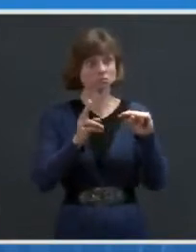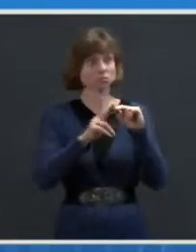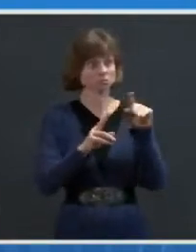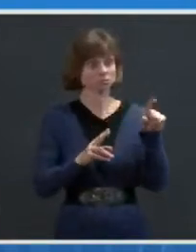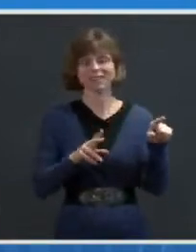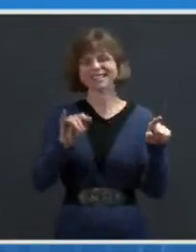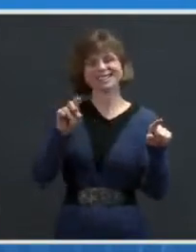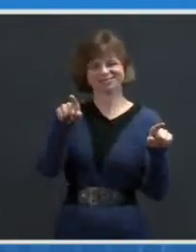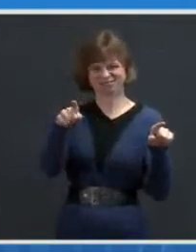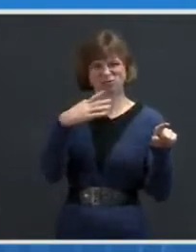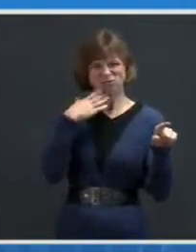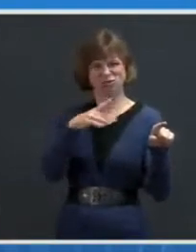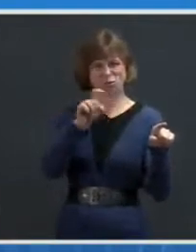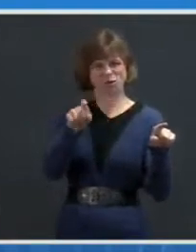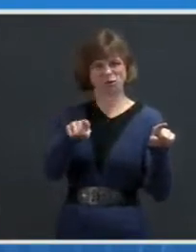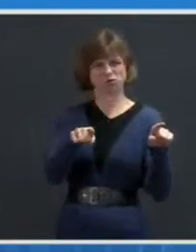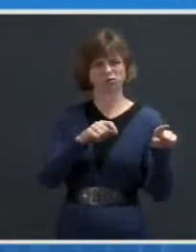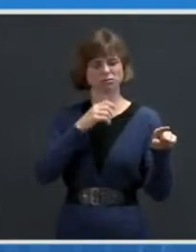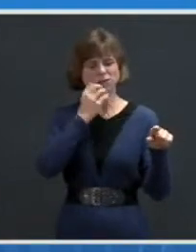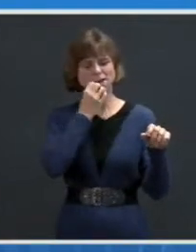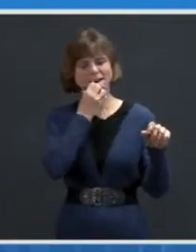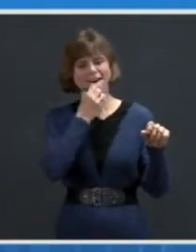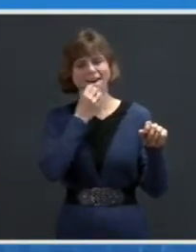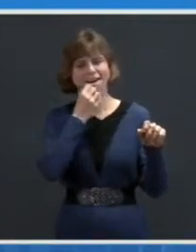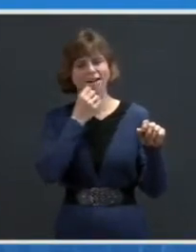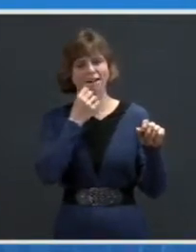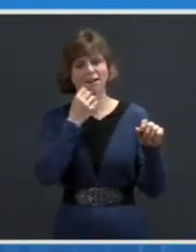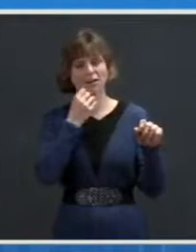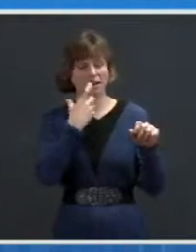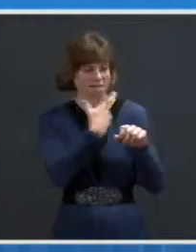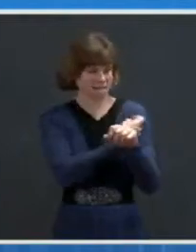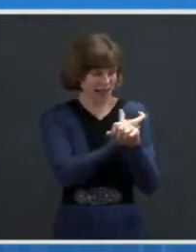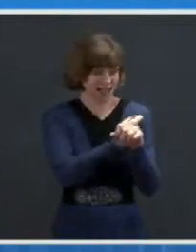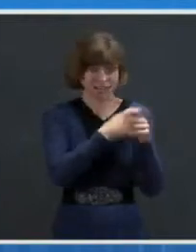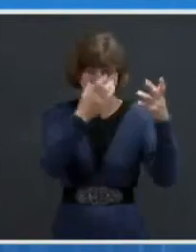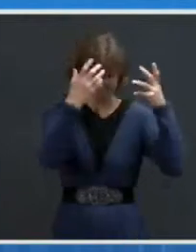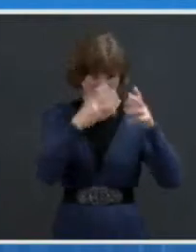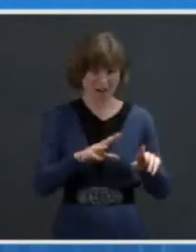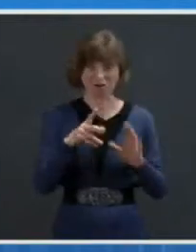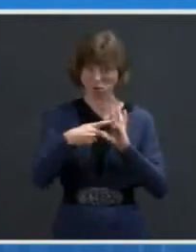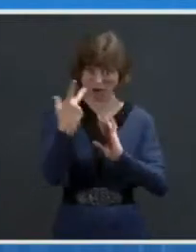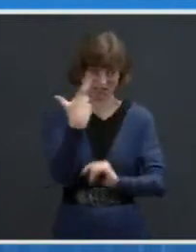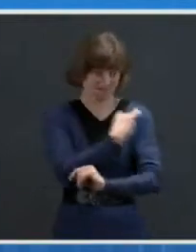THAT IN A MOMENT. I'VE SAID PUBLICLY AS WE GET MORE AND MORE PEOPLE VACCINATED THAT LOGICAL QUESTION THAT WAS JUST ASKED BY ZEKE IS AN